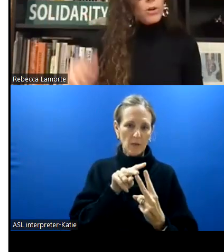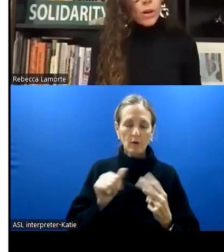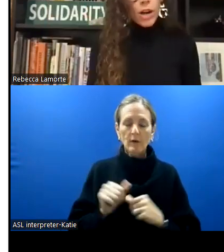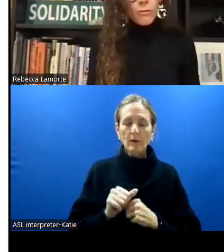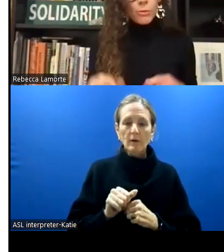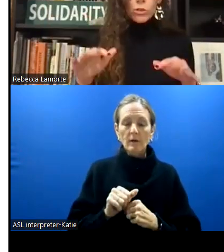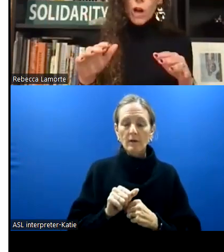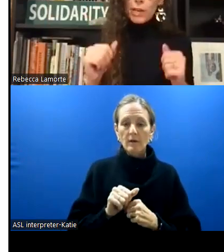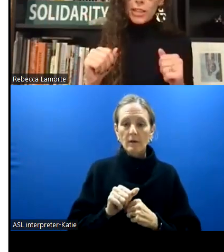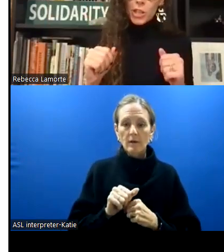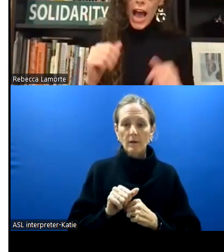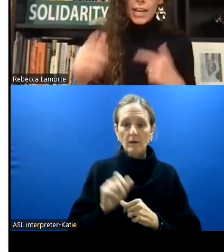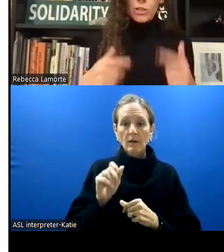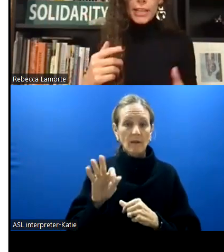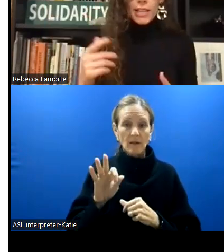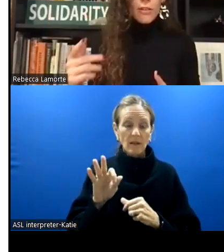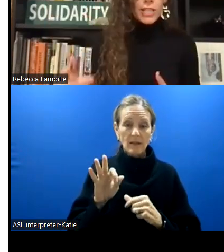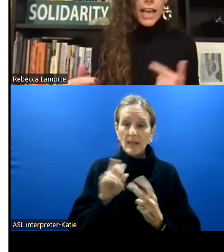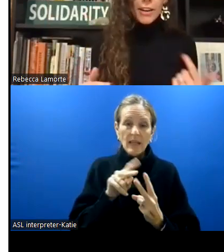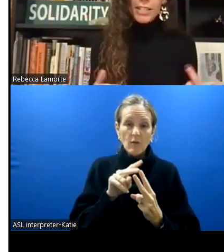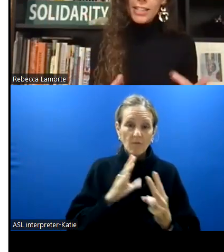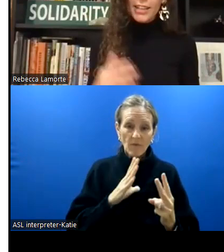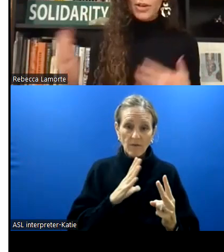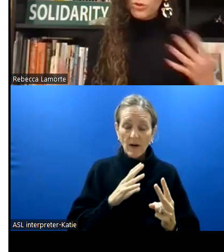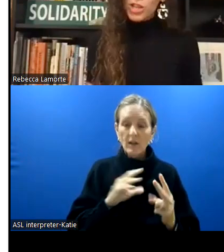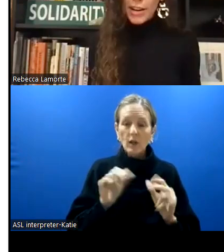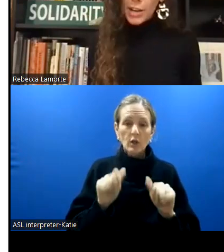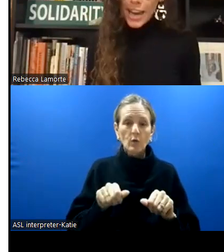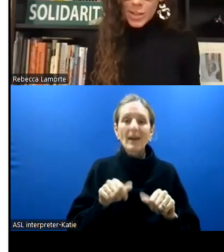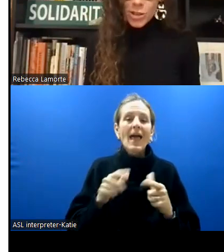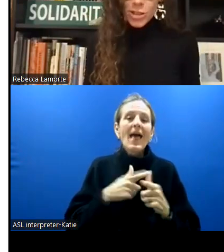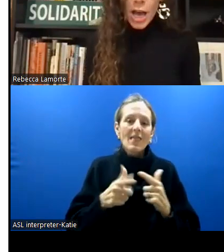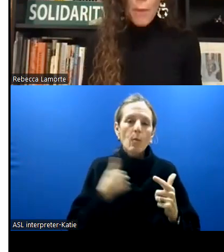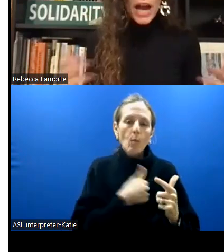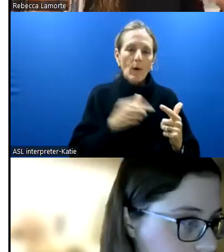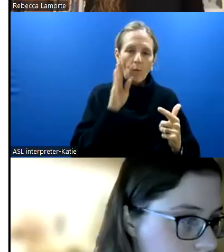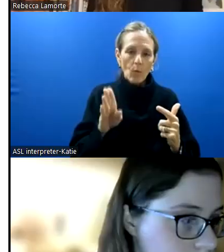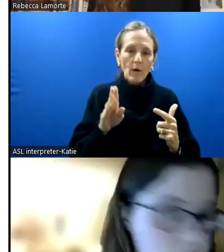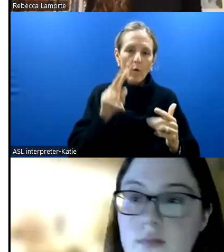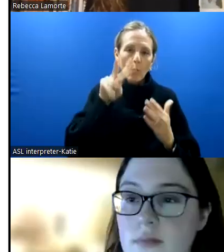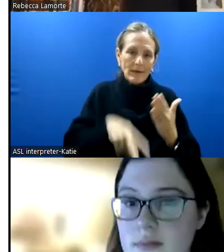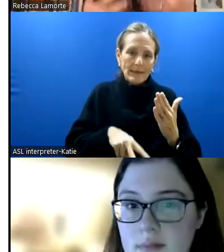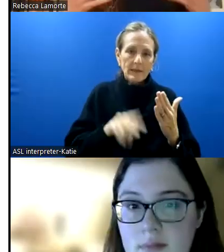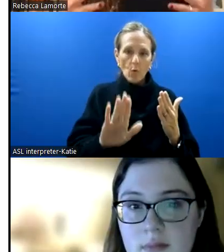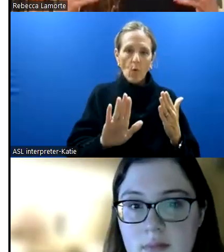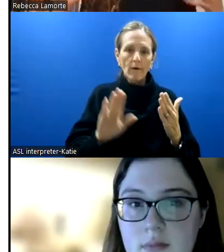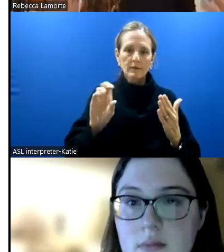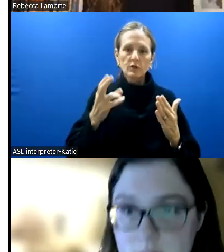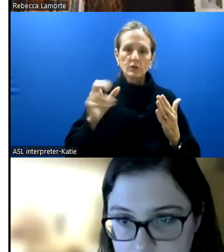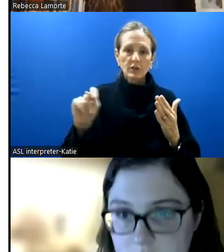If you're more comfortable, drop it in the chat to myself, to Sarah, to Neal, and we'll shout out your answers. But I wanna know, what does it mean to you